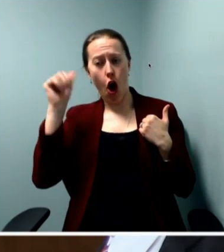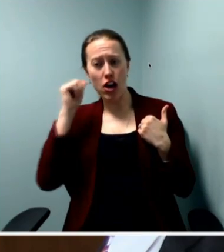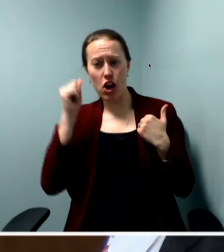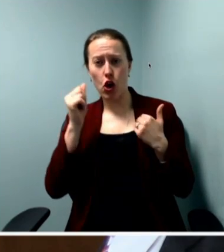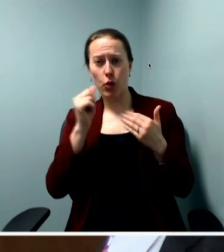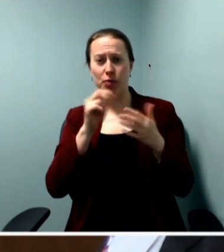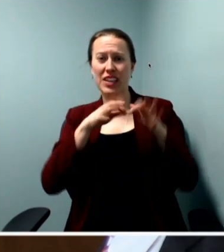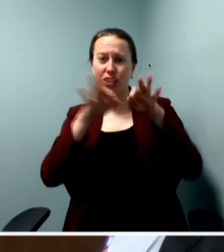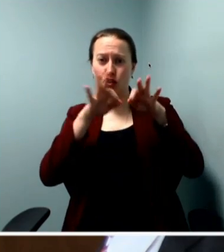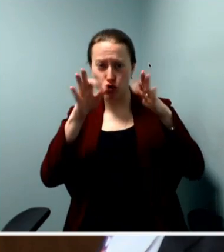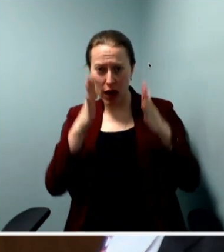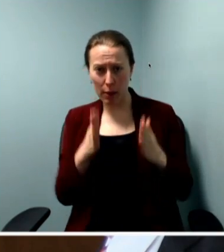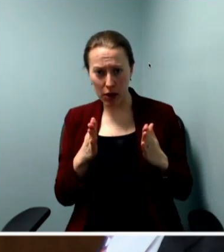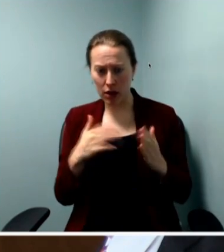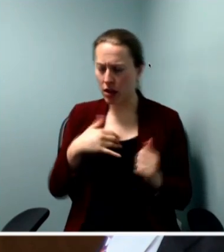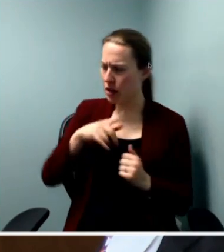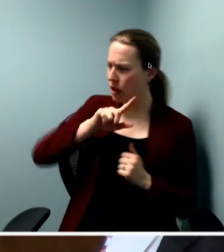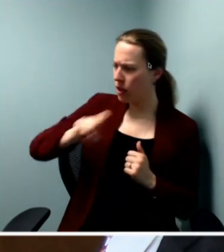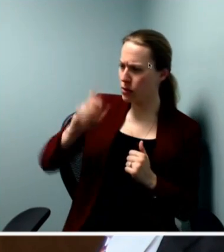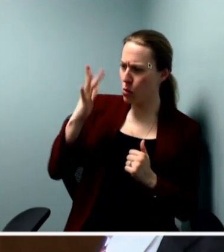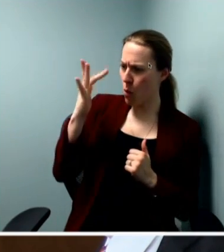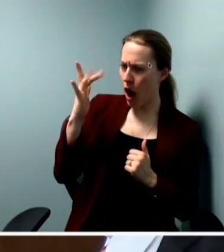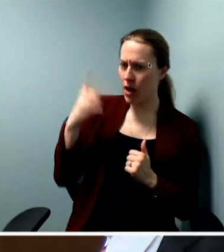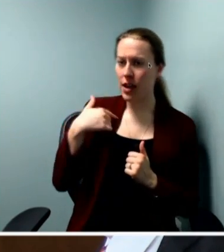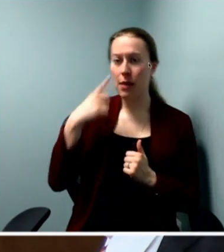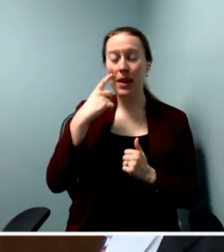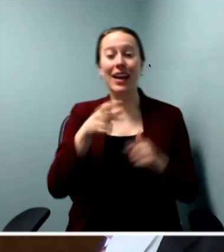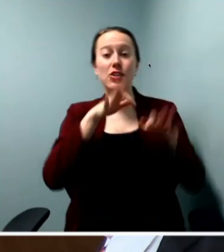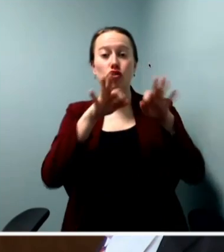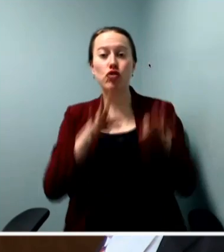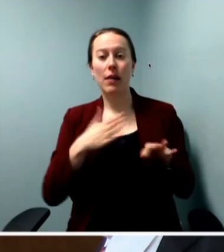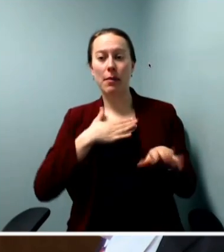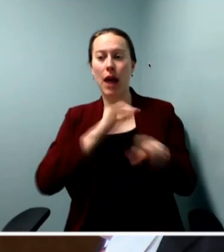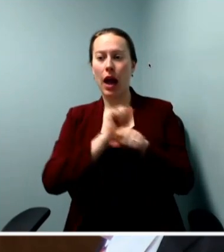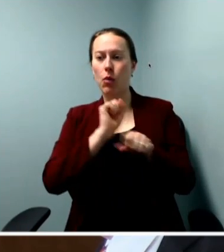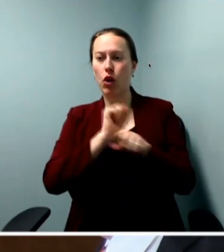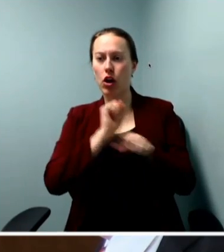It's like "Yeah? You don't want blind people to come?"